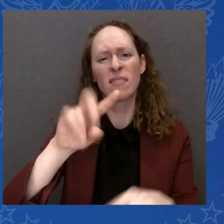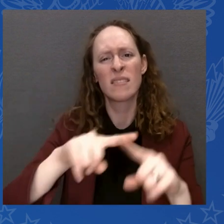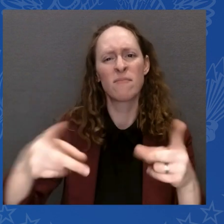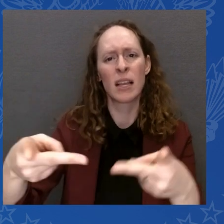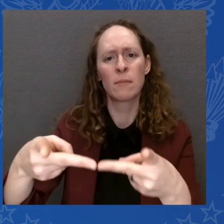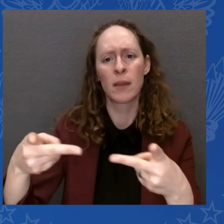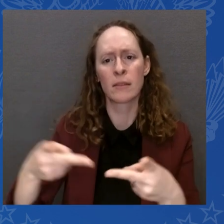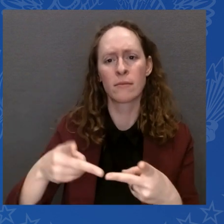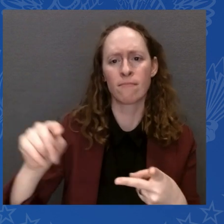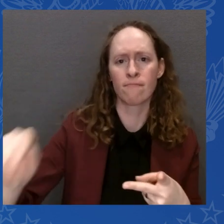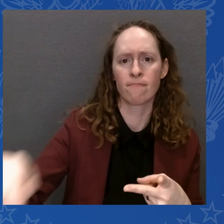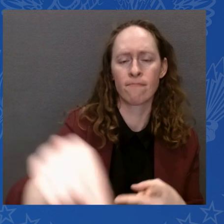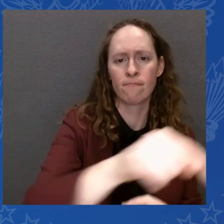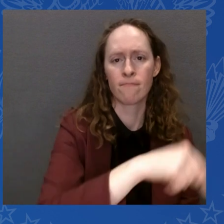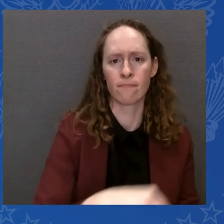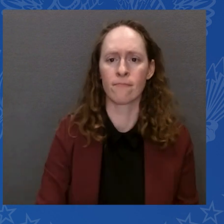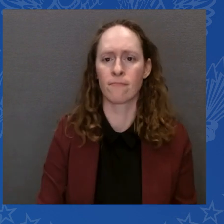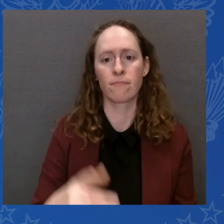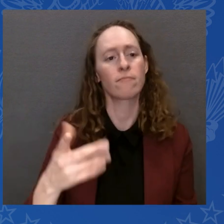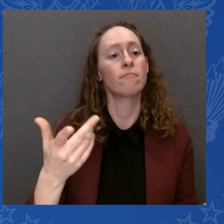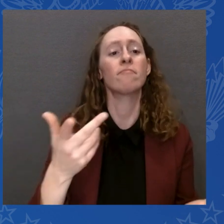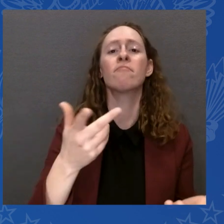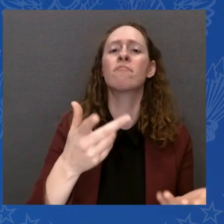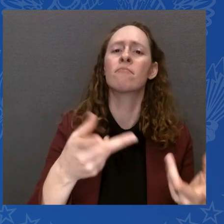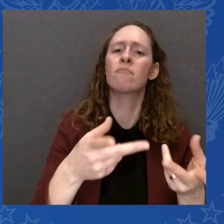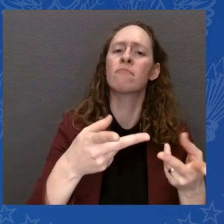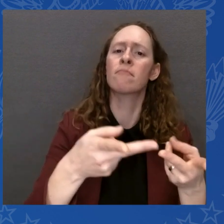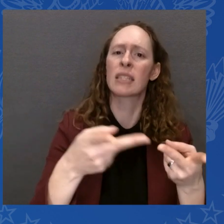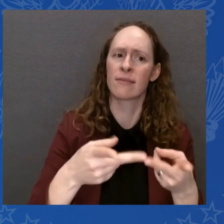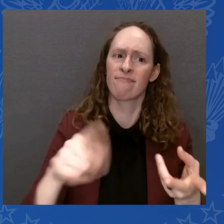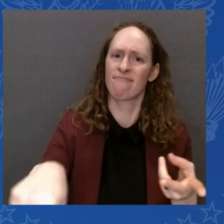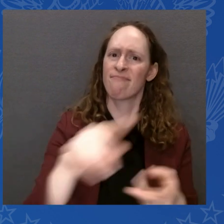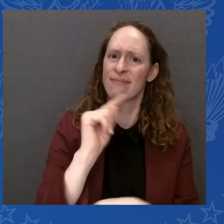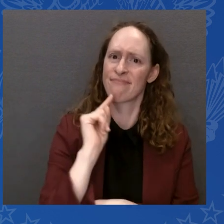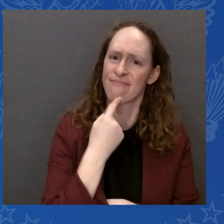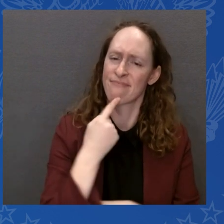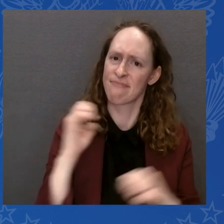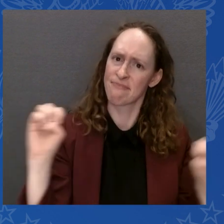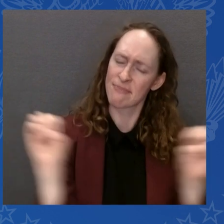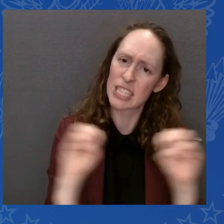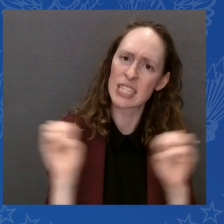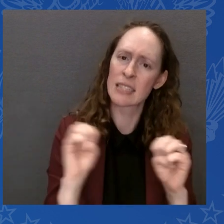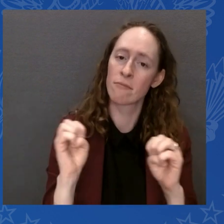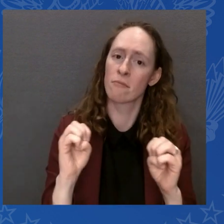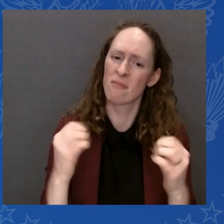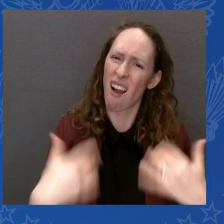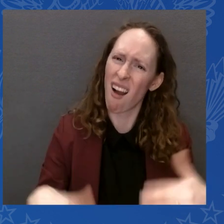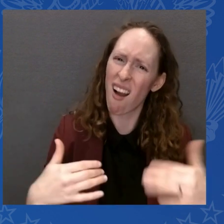and things have become too polarized. I hope you'll consider these moments that spirit of collaboration, cooperation,